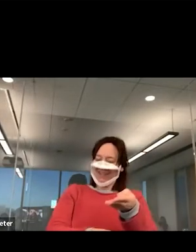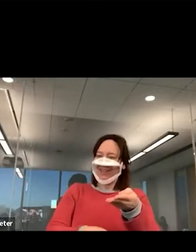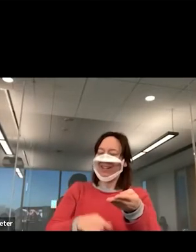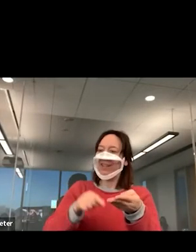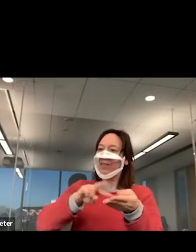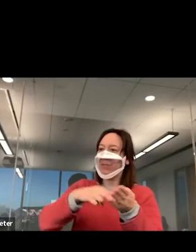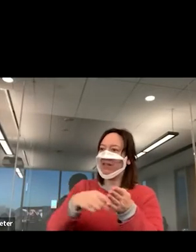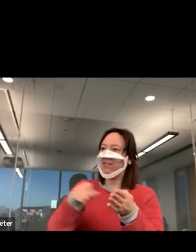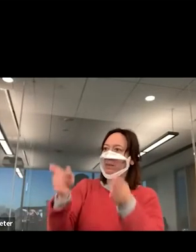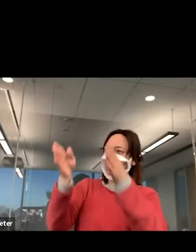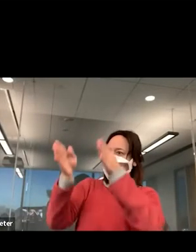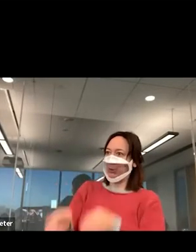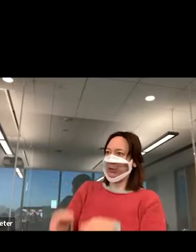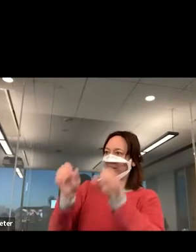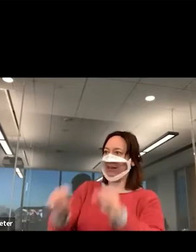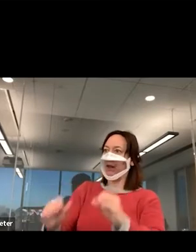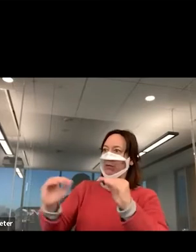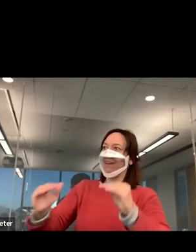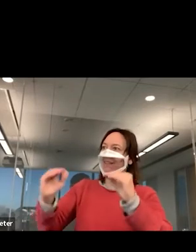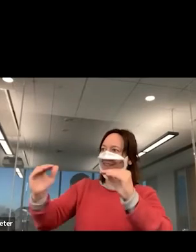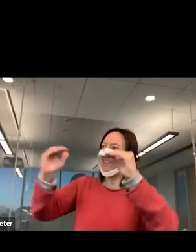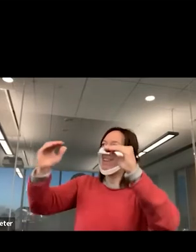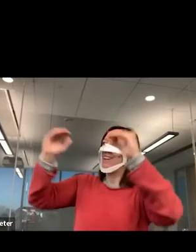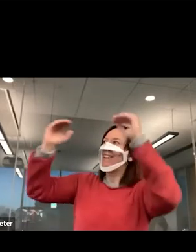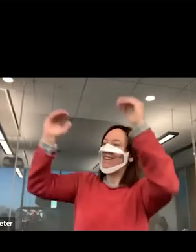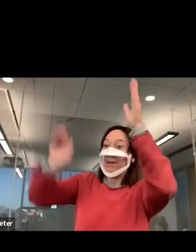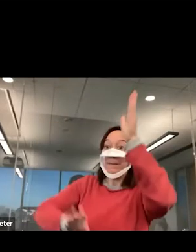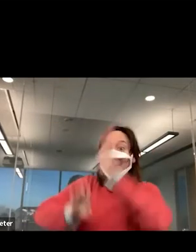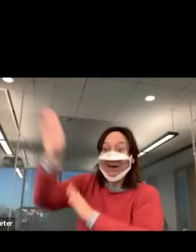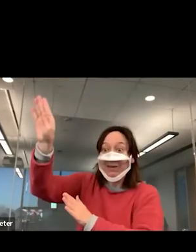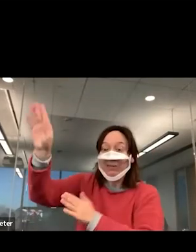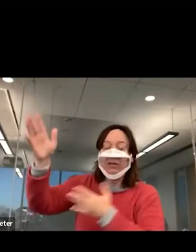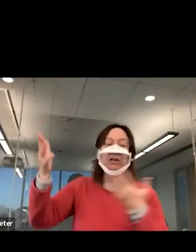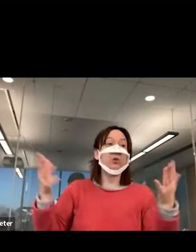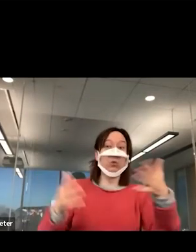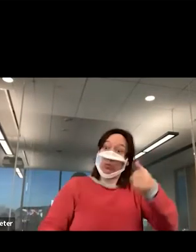what's gonna happen is it's they're not gonna look at just the budget of a department that's